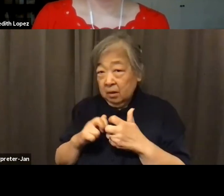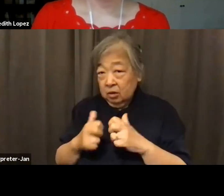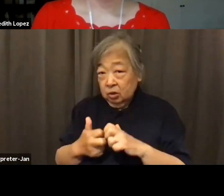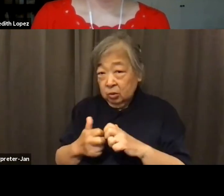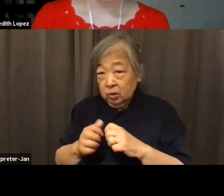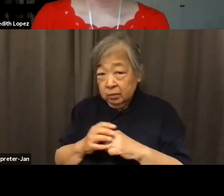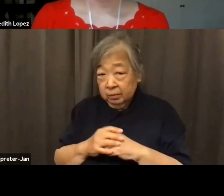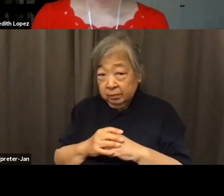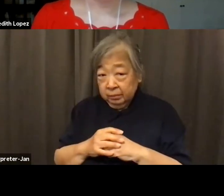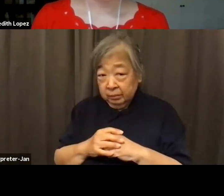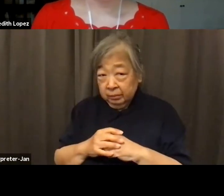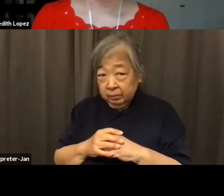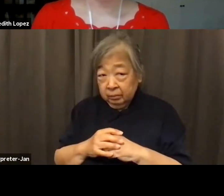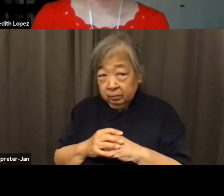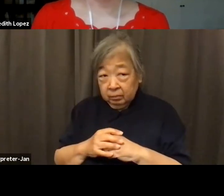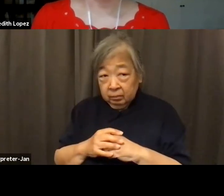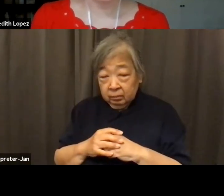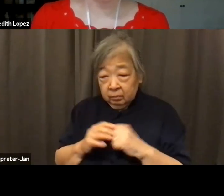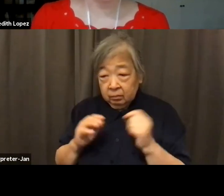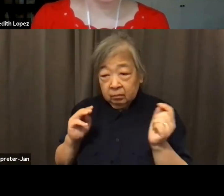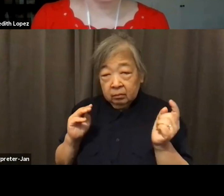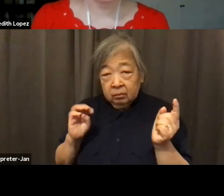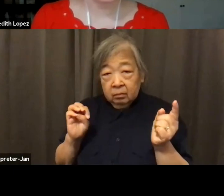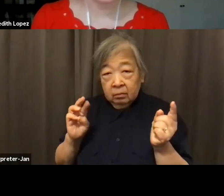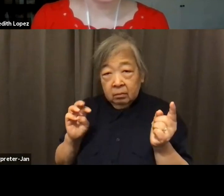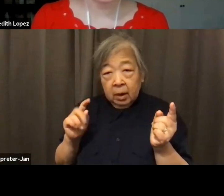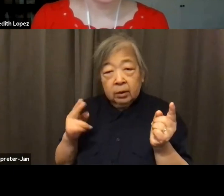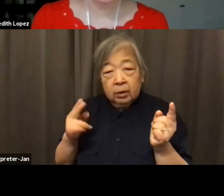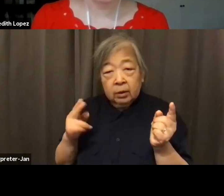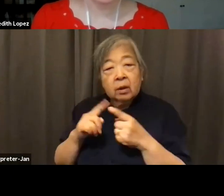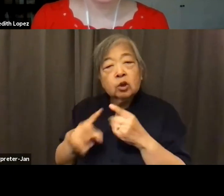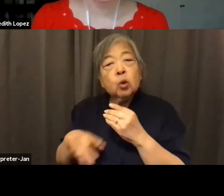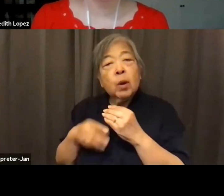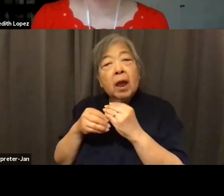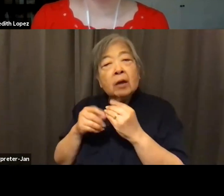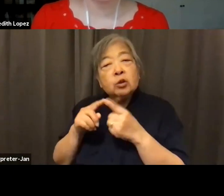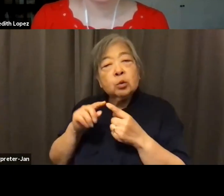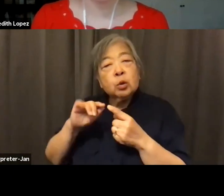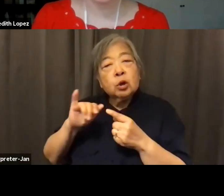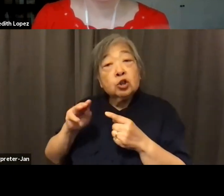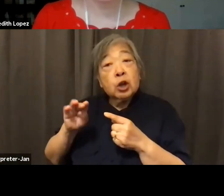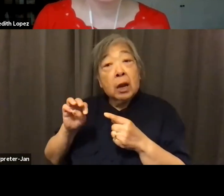And to piggyback off of what Jamie said, I think it's and to touch